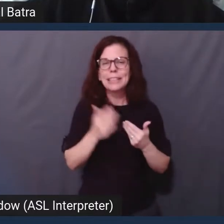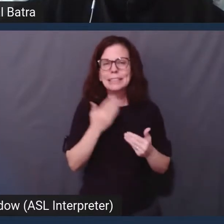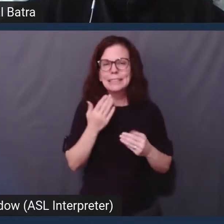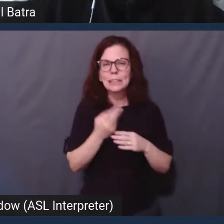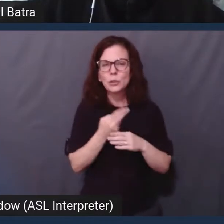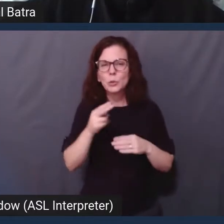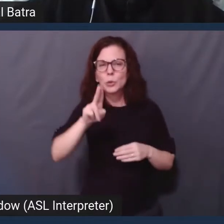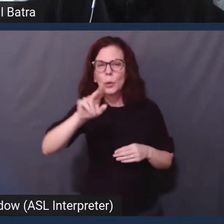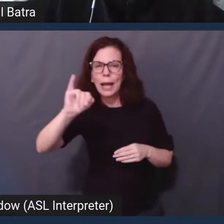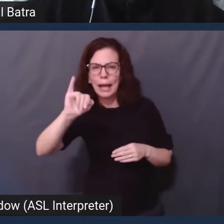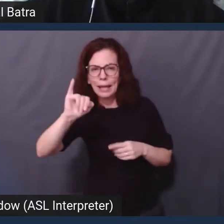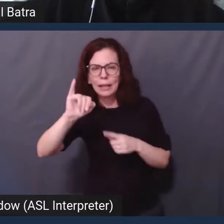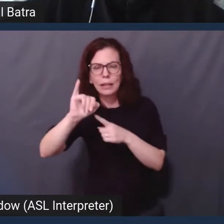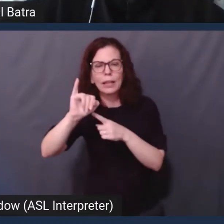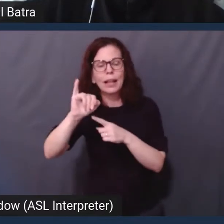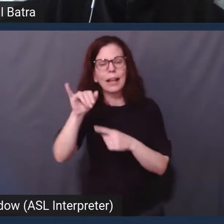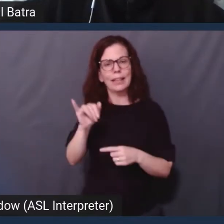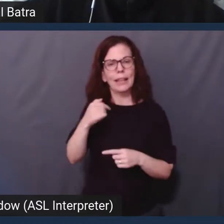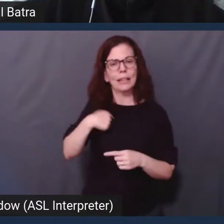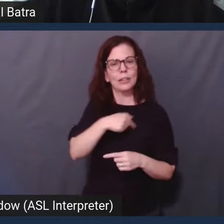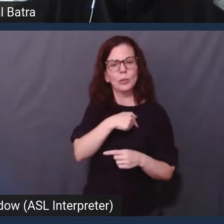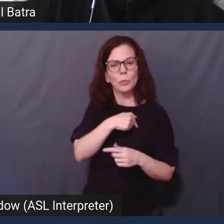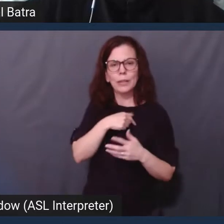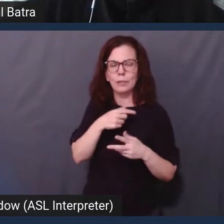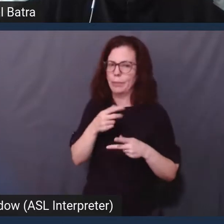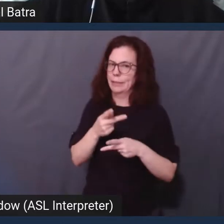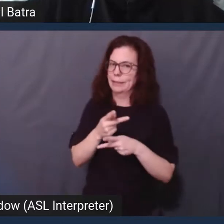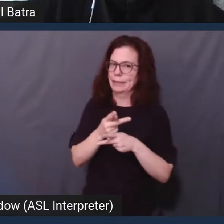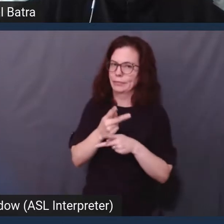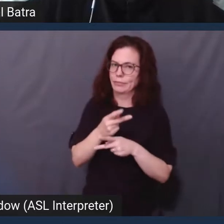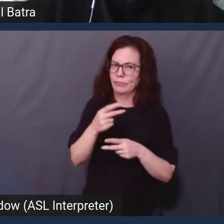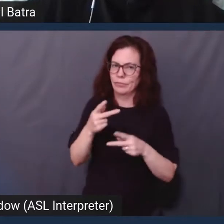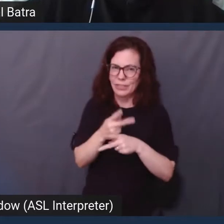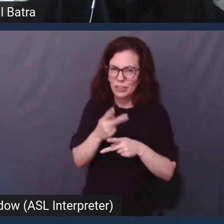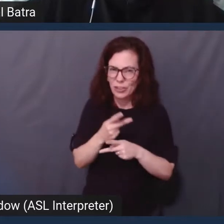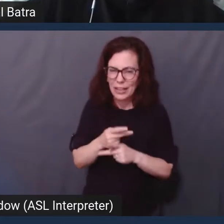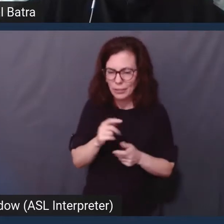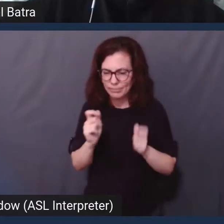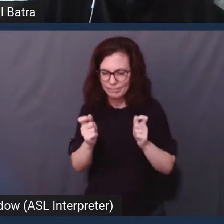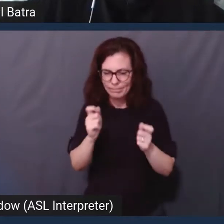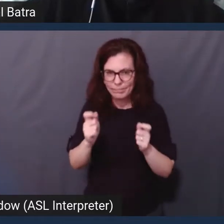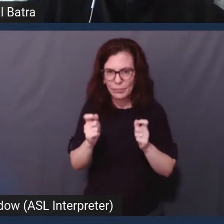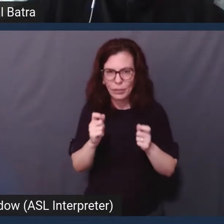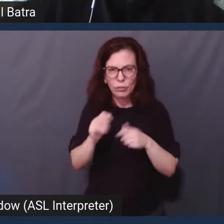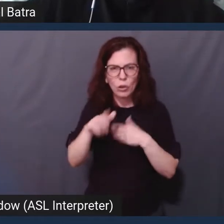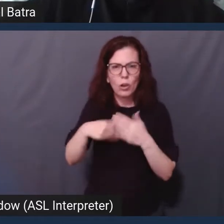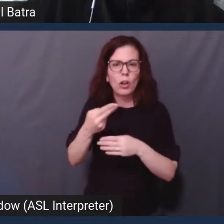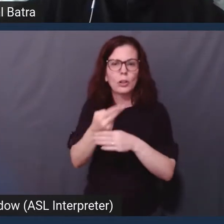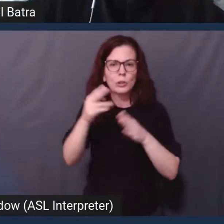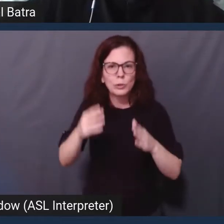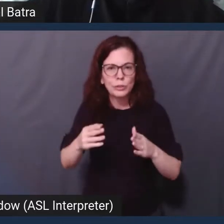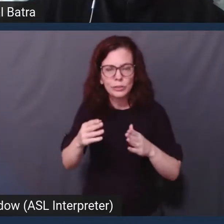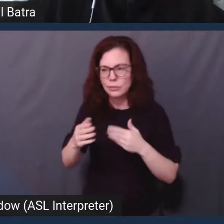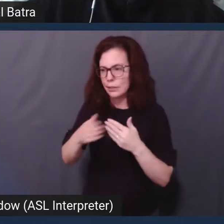which we have carefully crafted for every user, be technical or non-technical users,